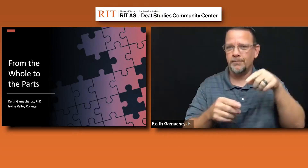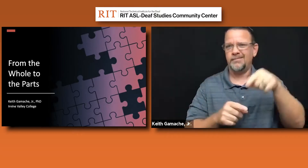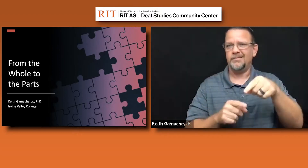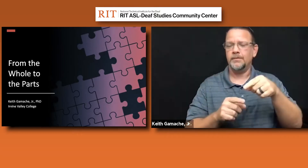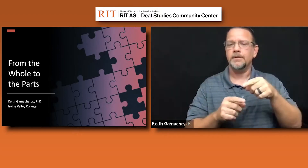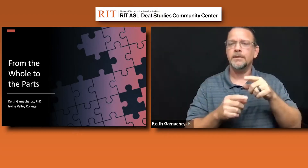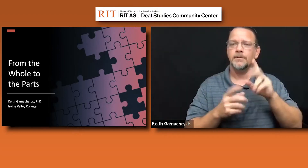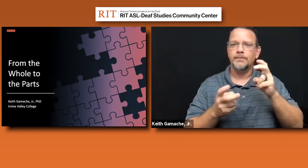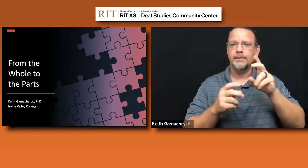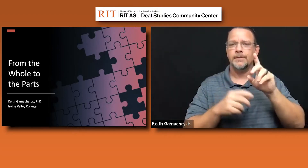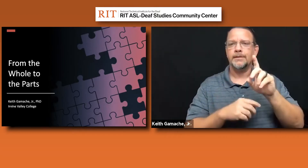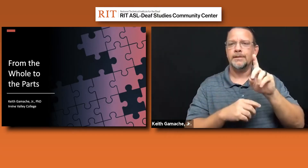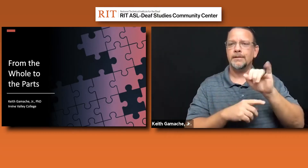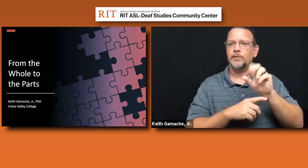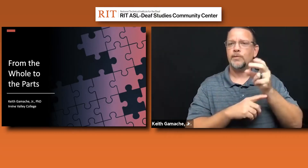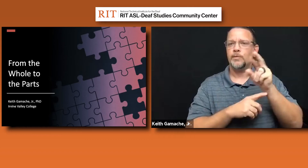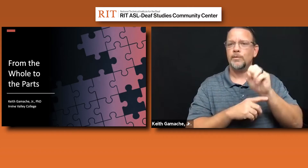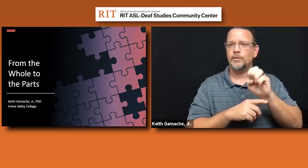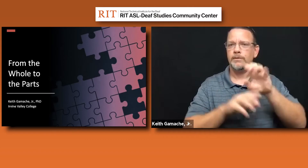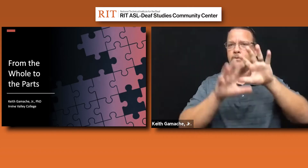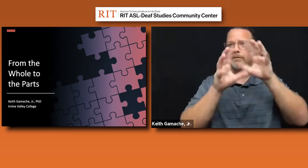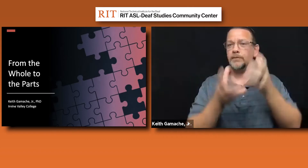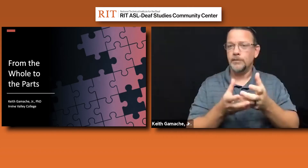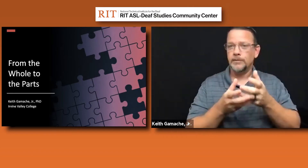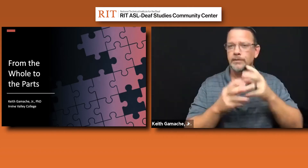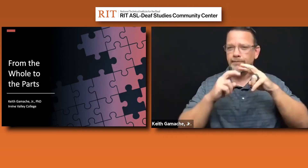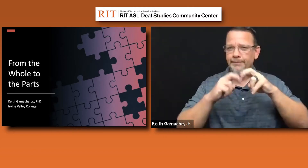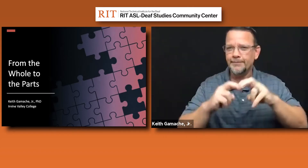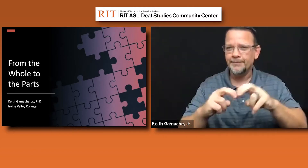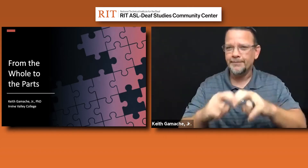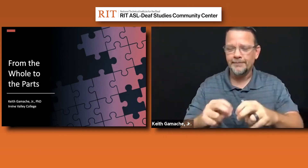in this area on discourse analysis